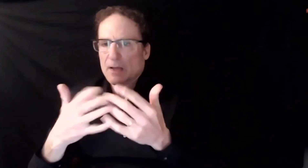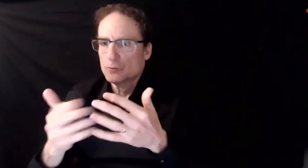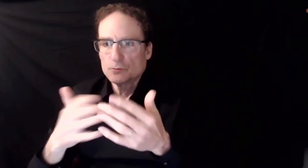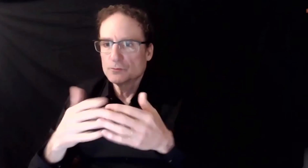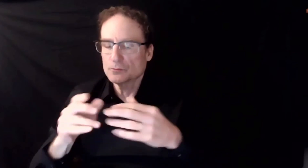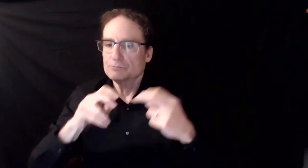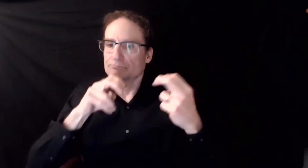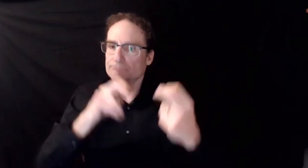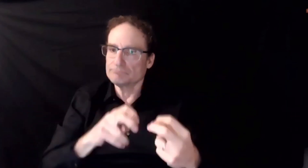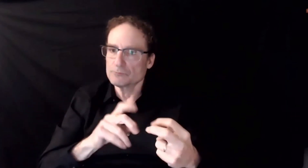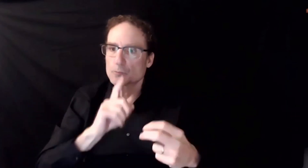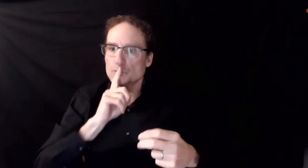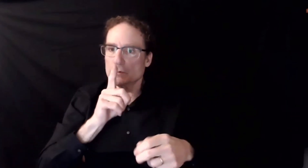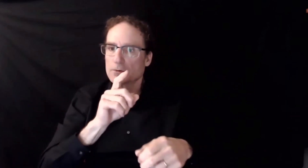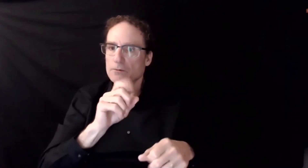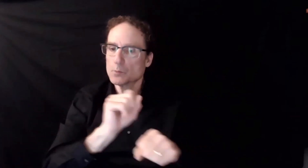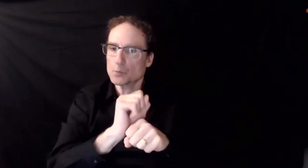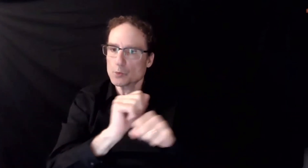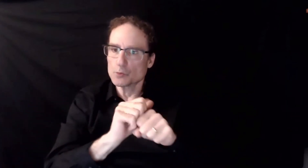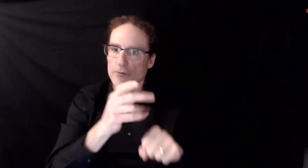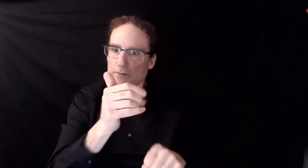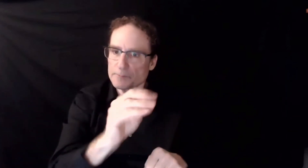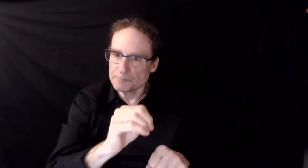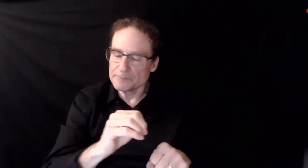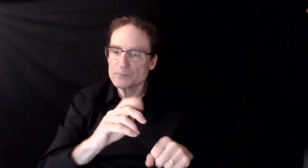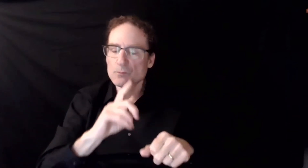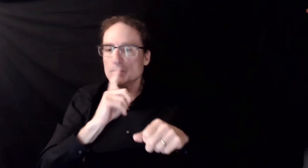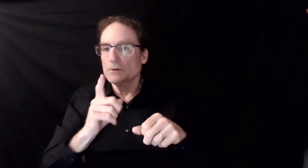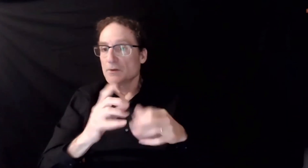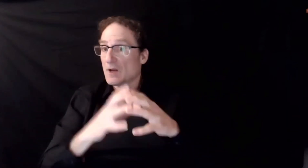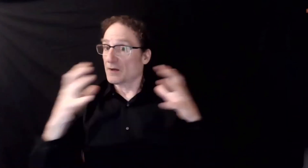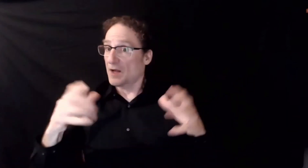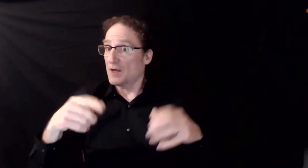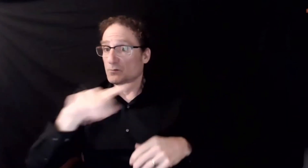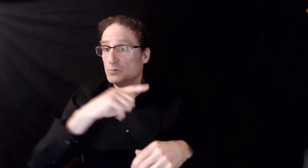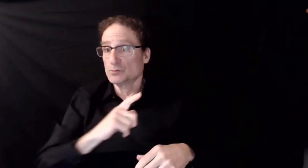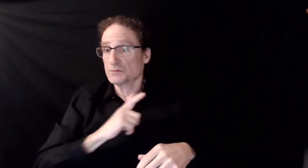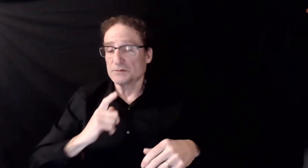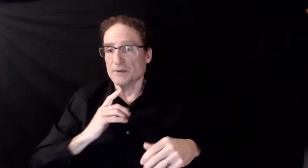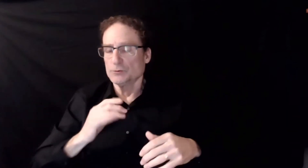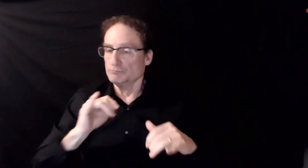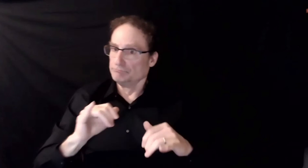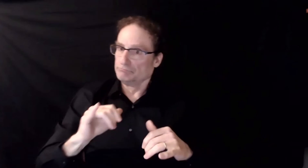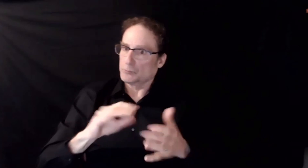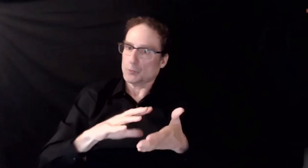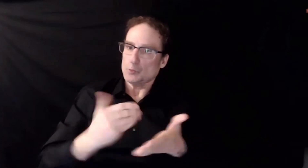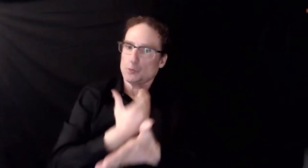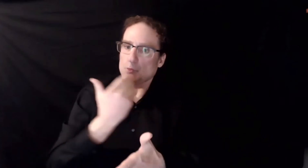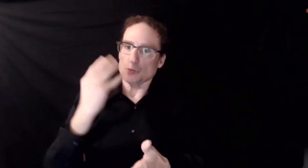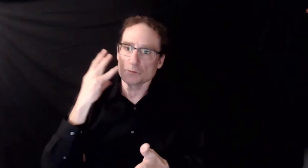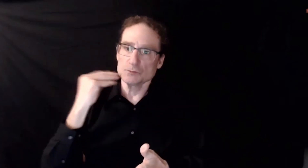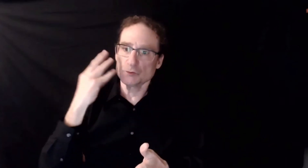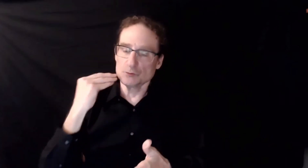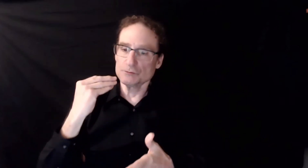and Democrats, independents across the aisle, to work together with them. And a lot of those legislators